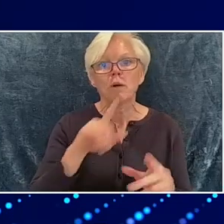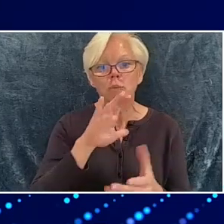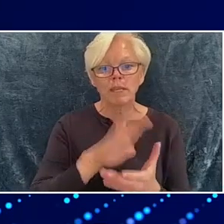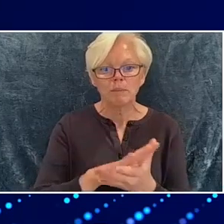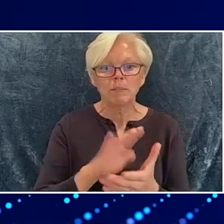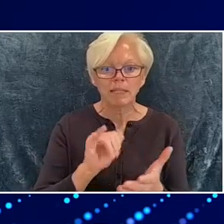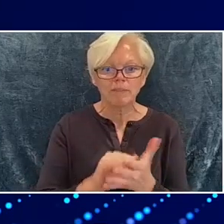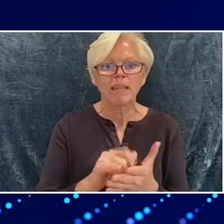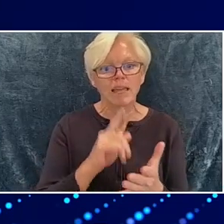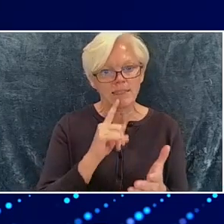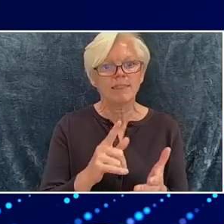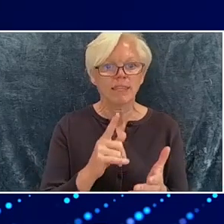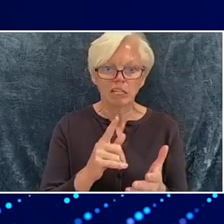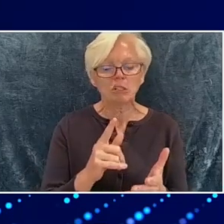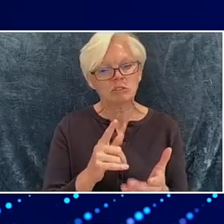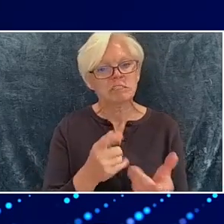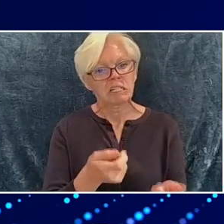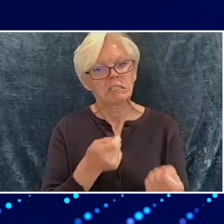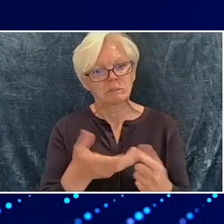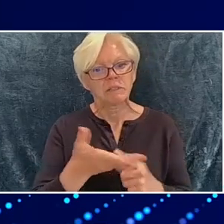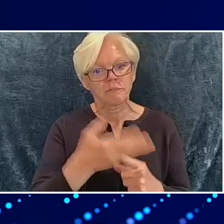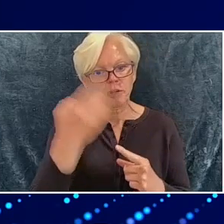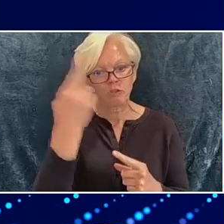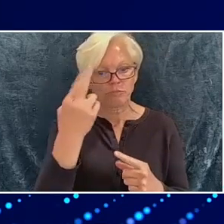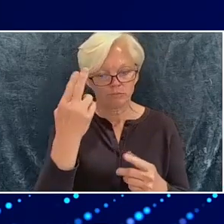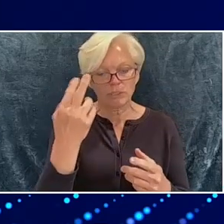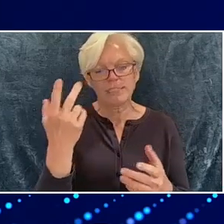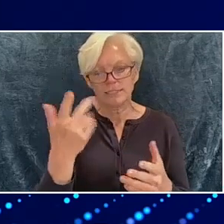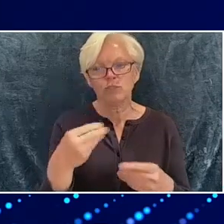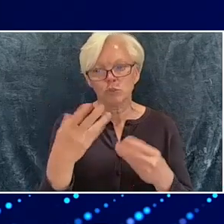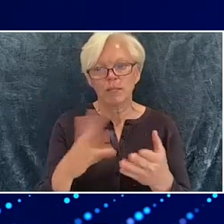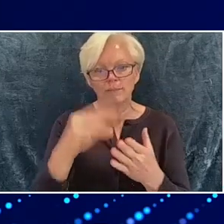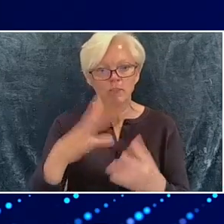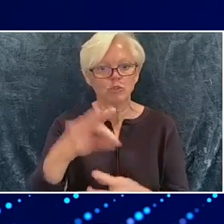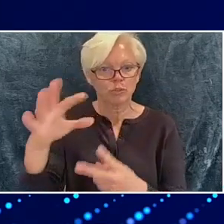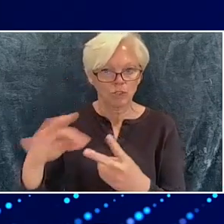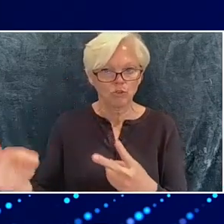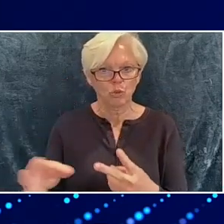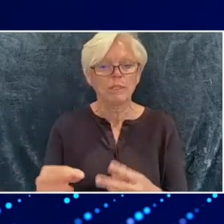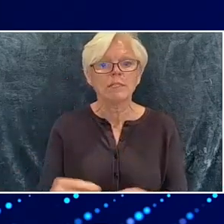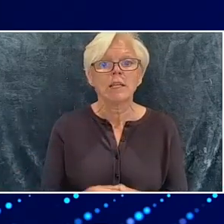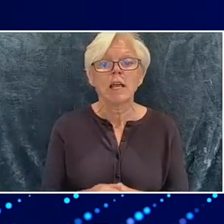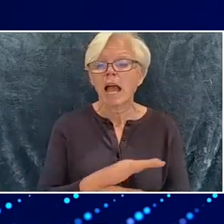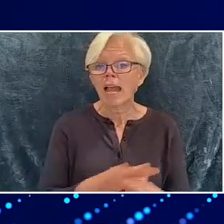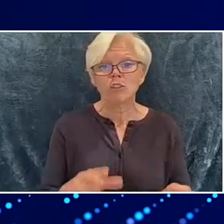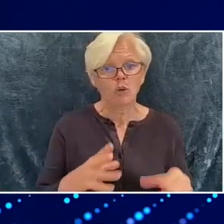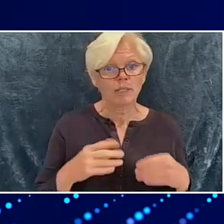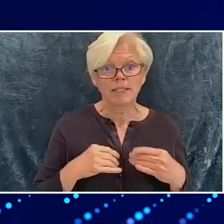give the students choice, and I don't accept that we are precluding anything in